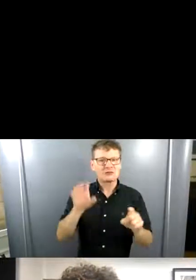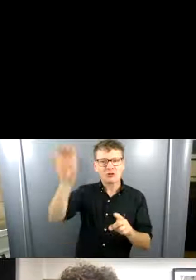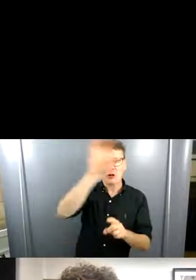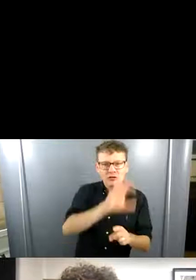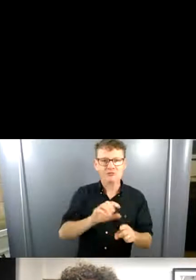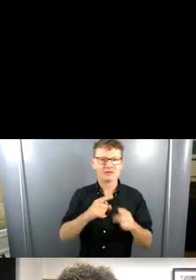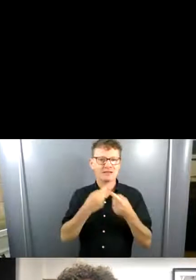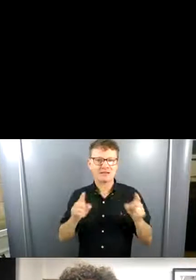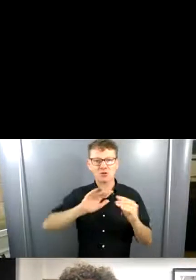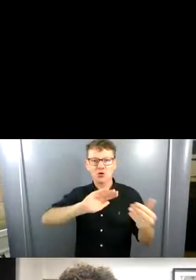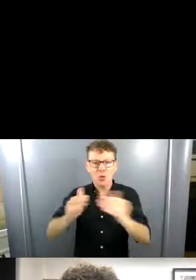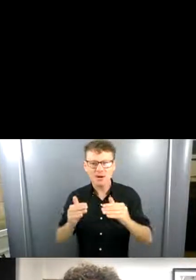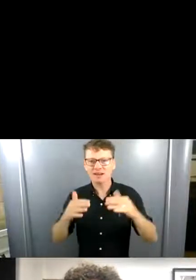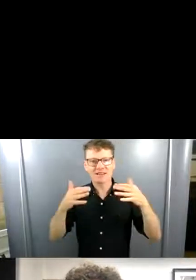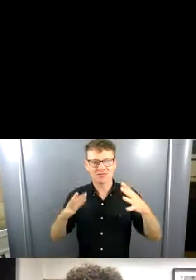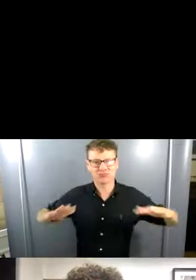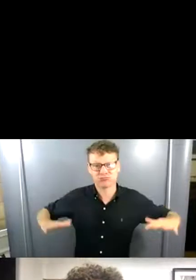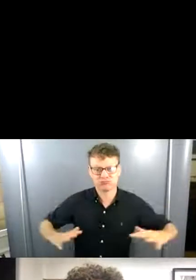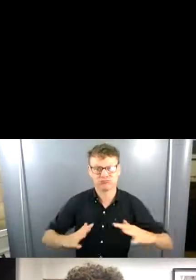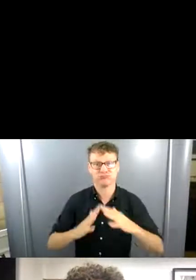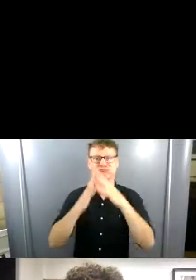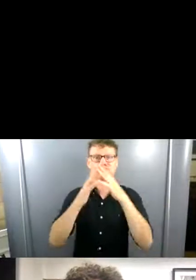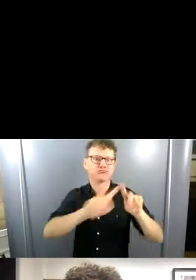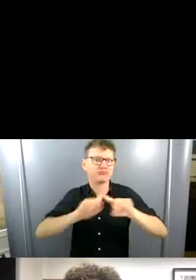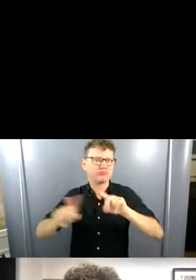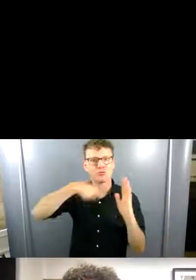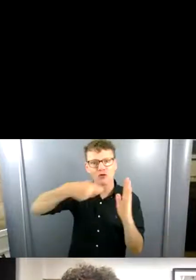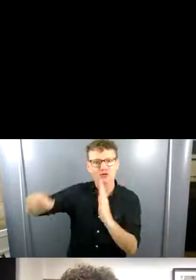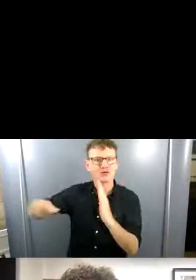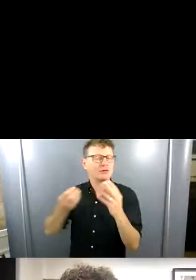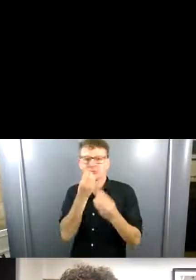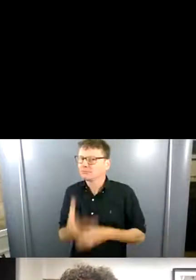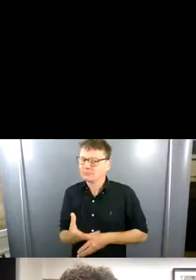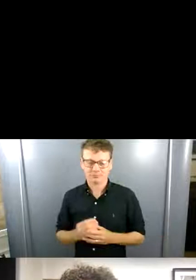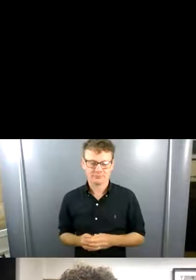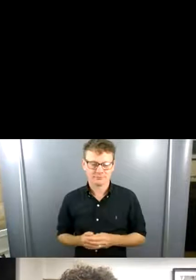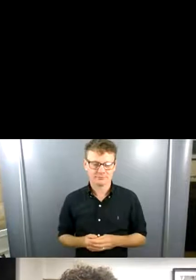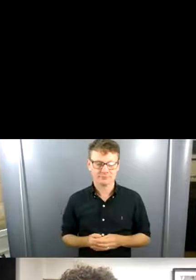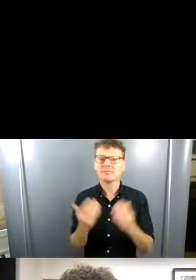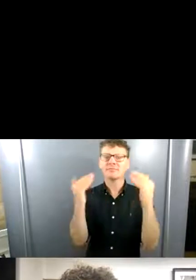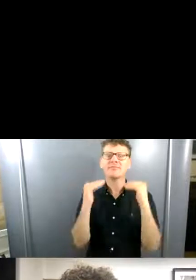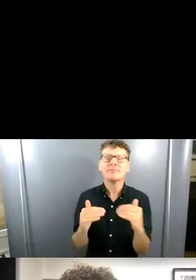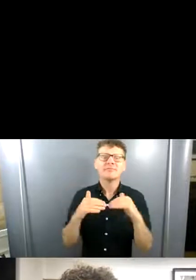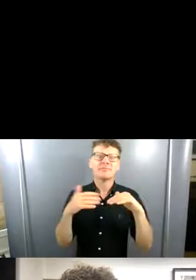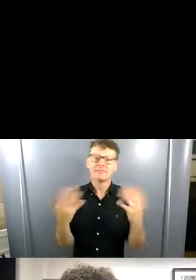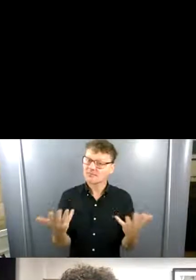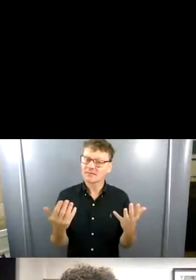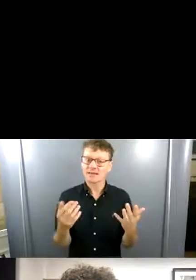and all the different projects that it's supported and of course in case you missed it the Illara